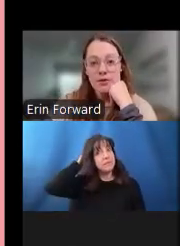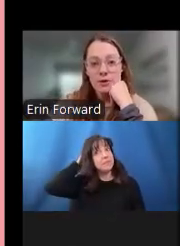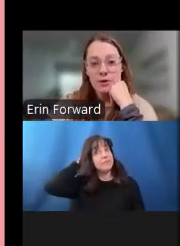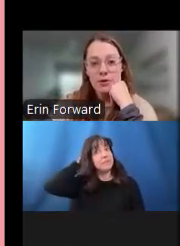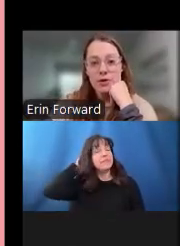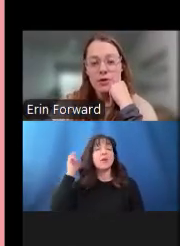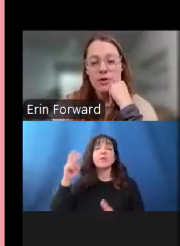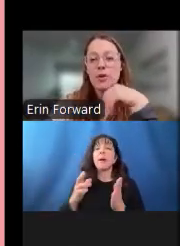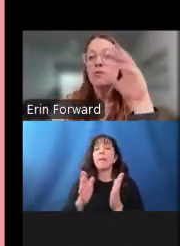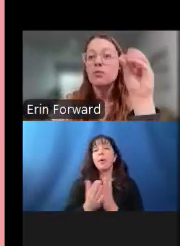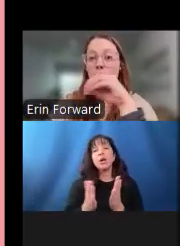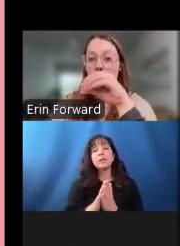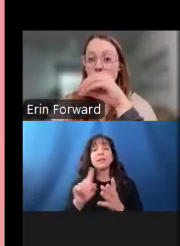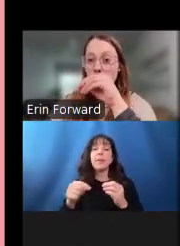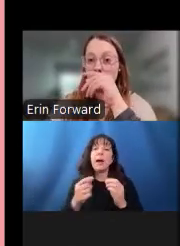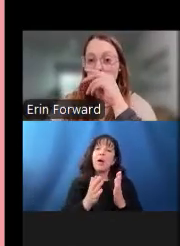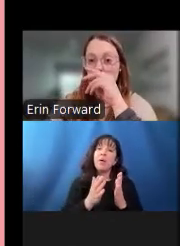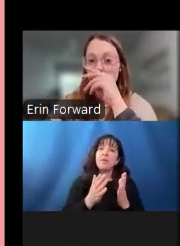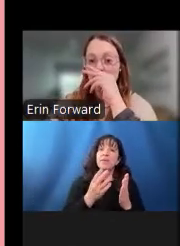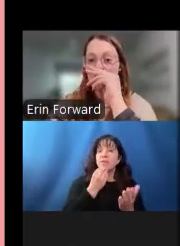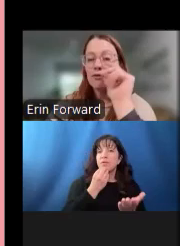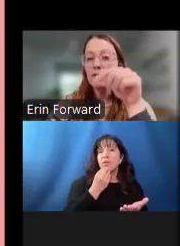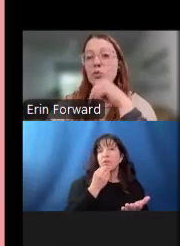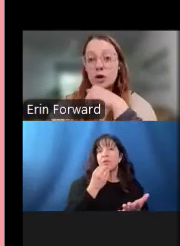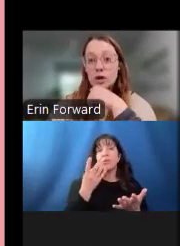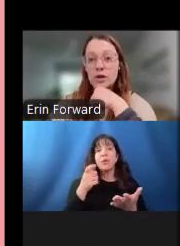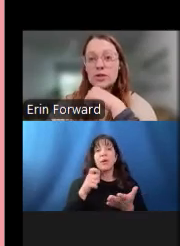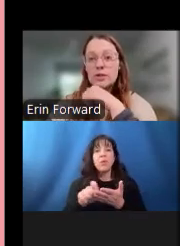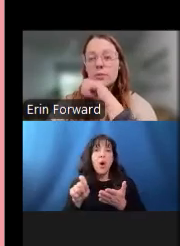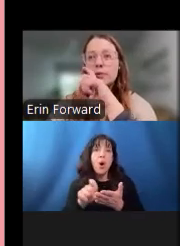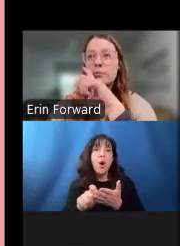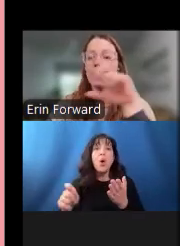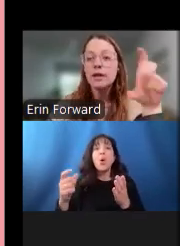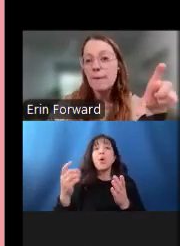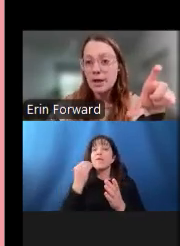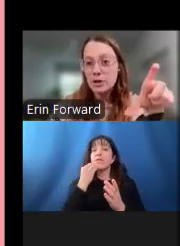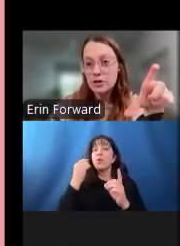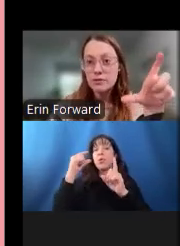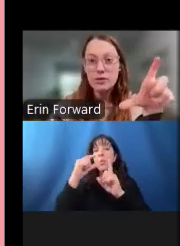about food. We wrote food words, we printed out pictures of